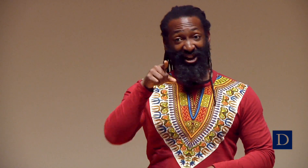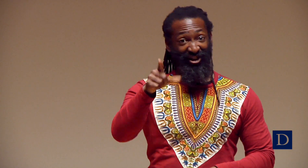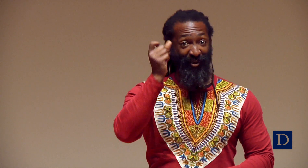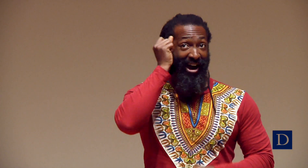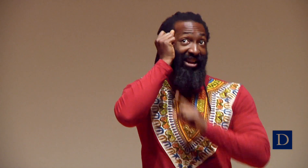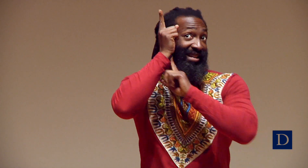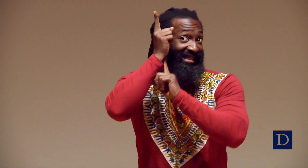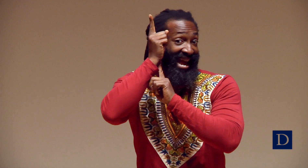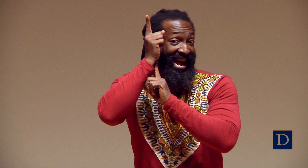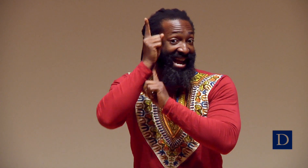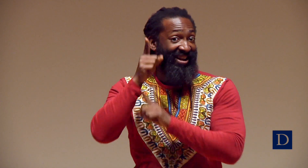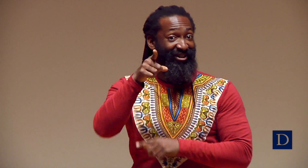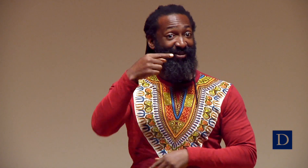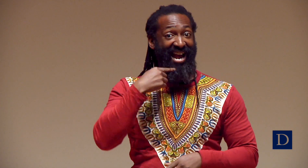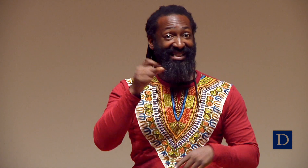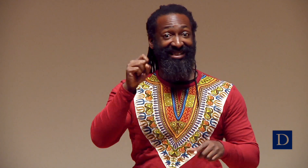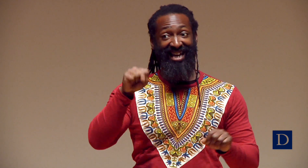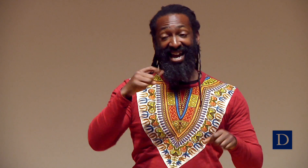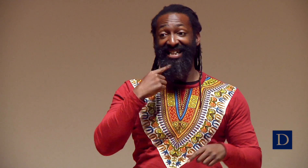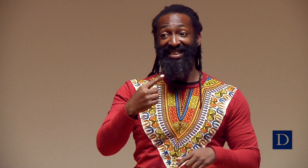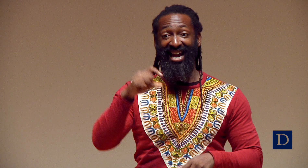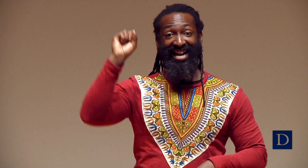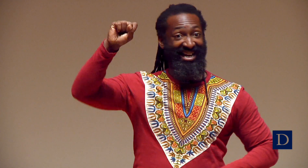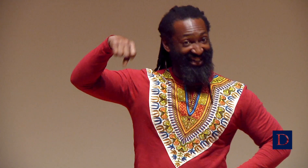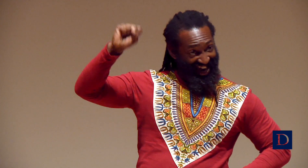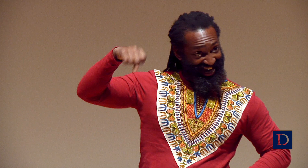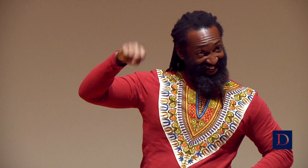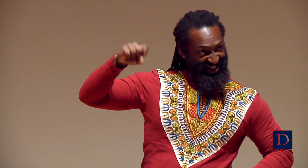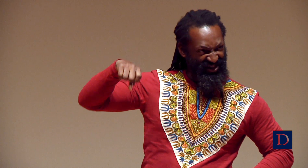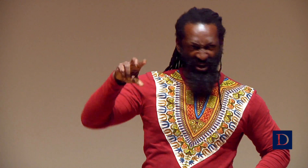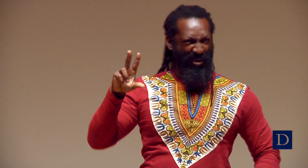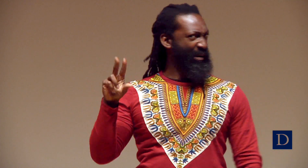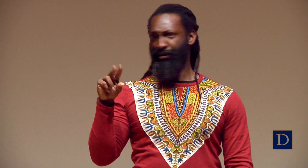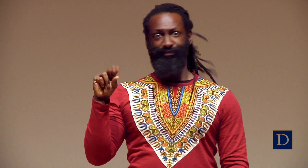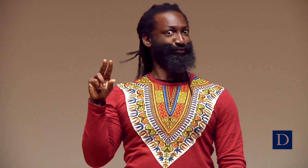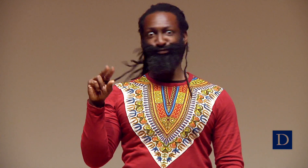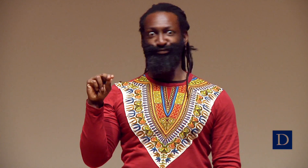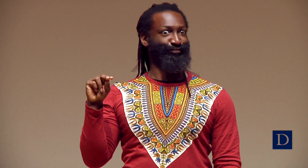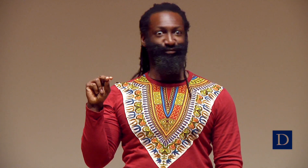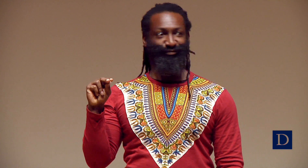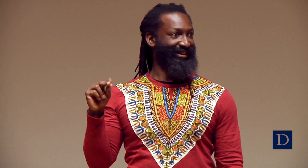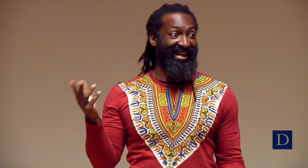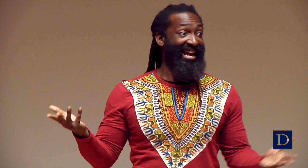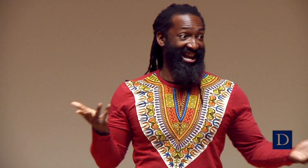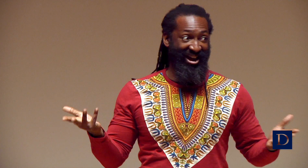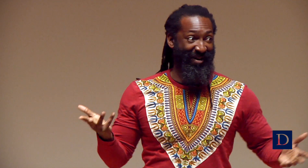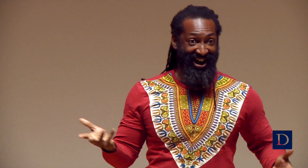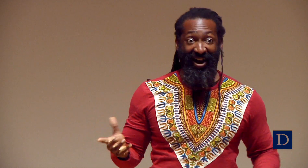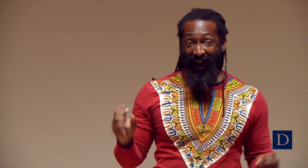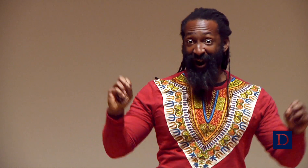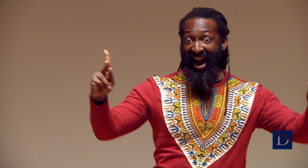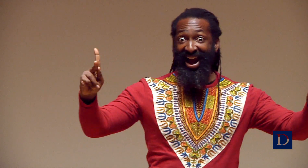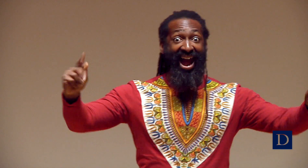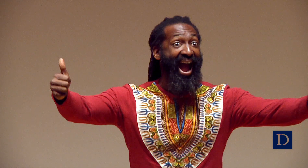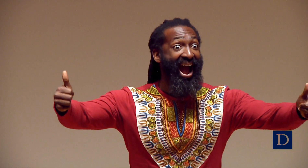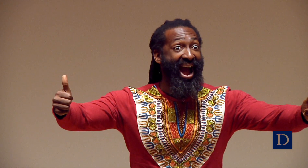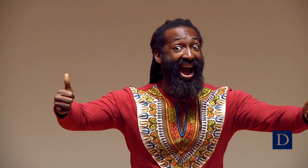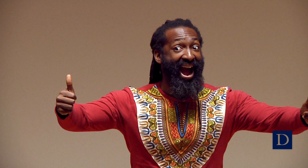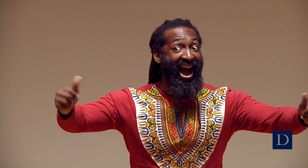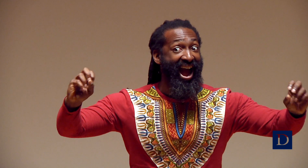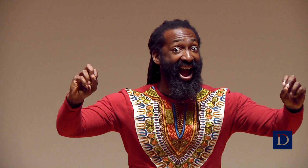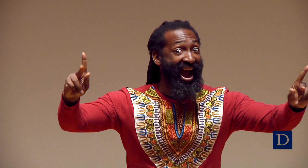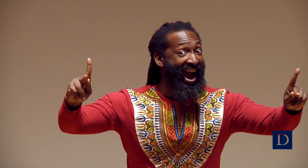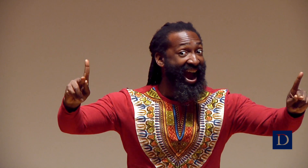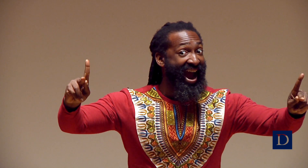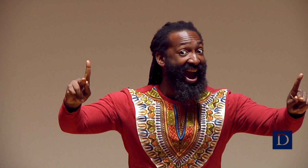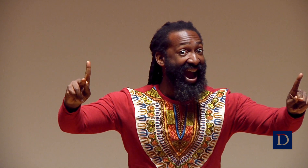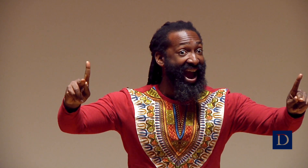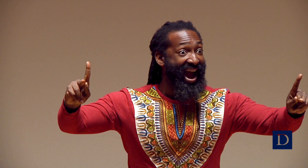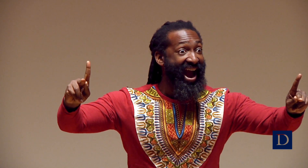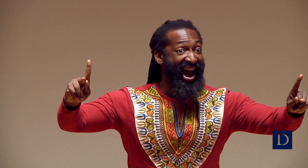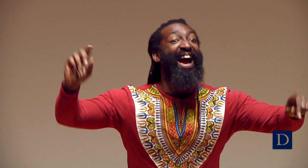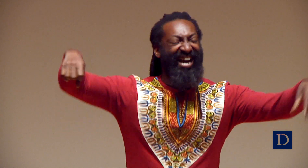So if I say, “are you understanding me?” Then you say, “yes,” or “no.” So either way, that way you can have audience feedback. Are we good? Are we good?